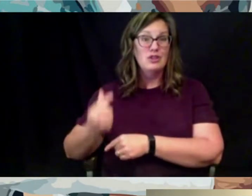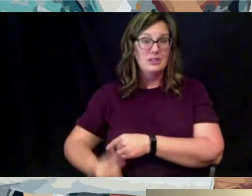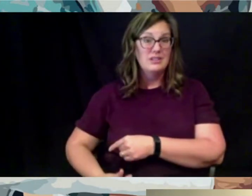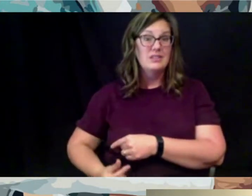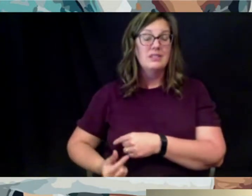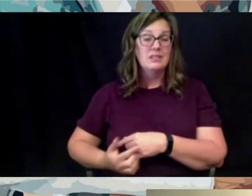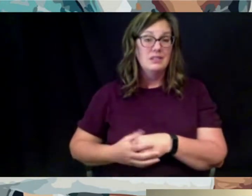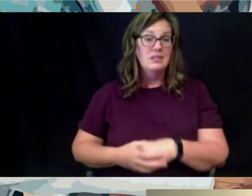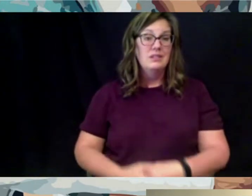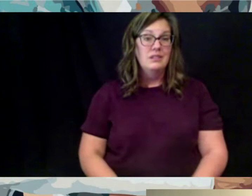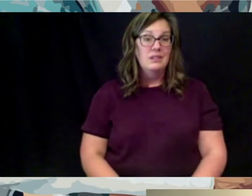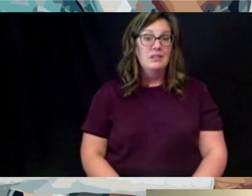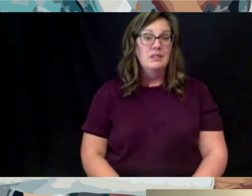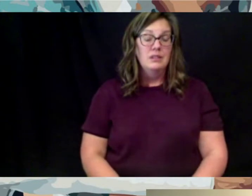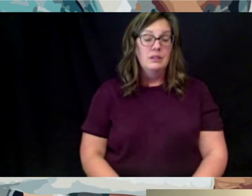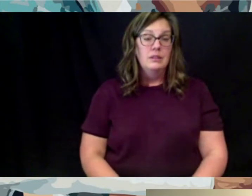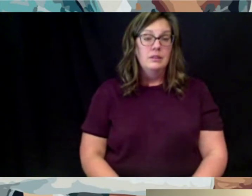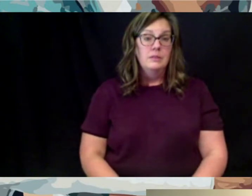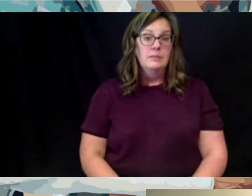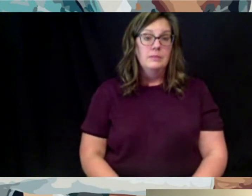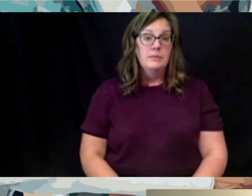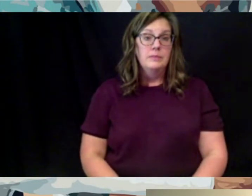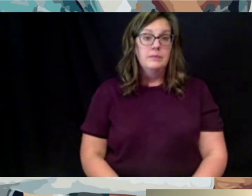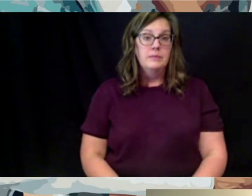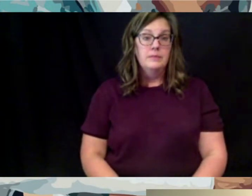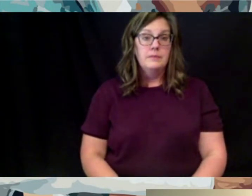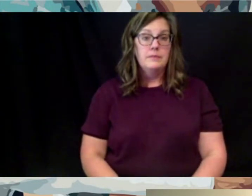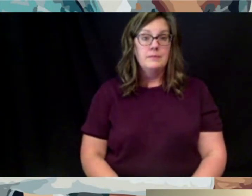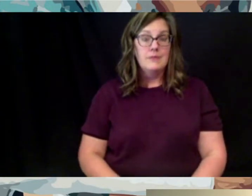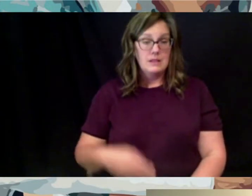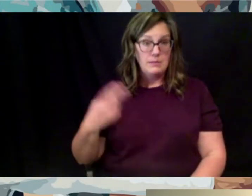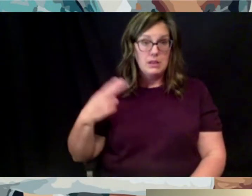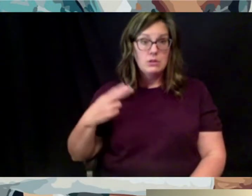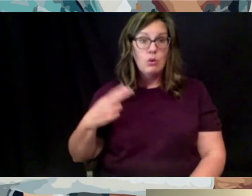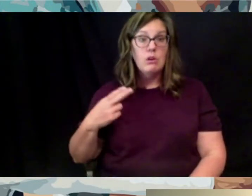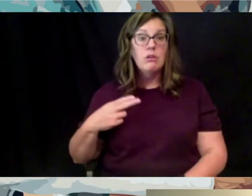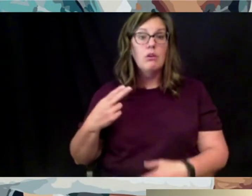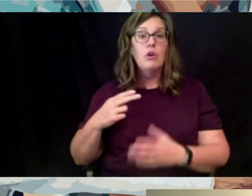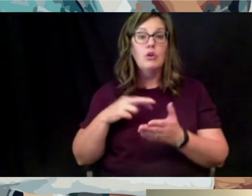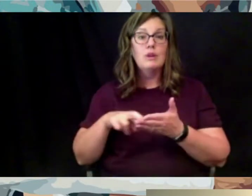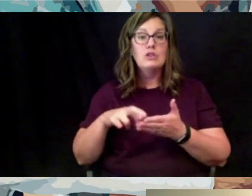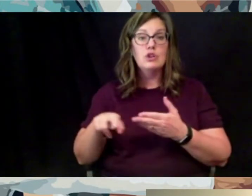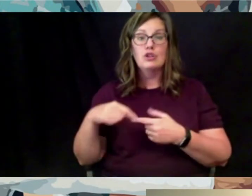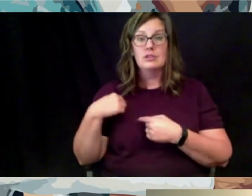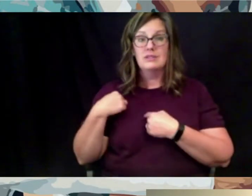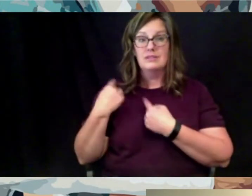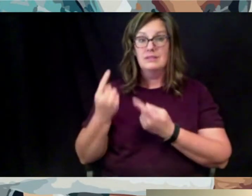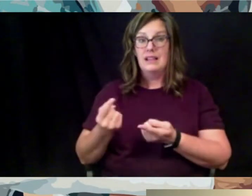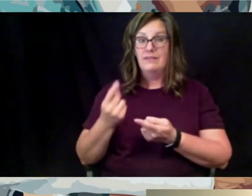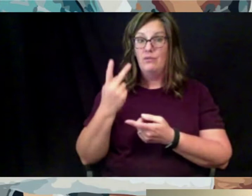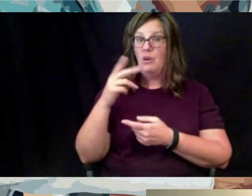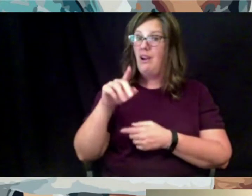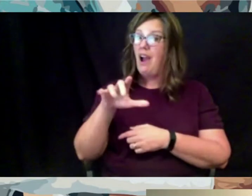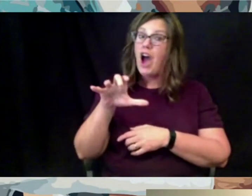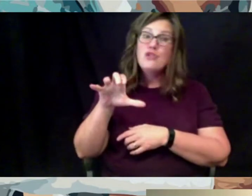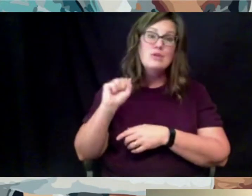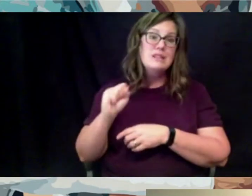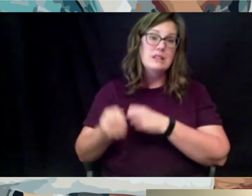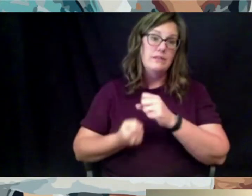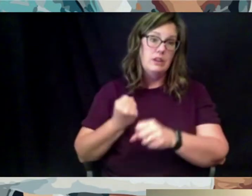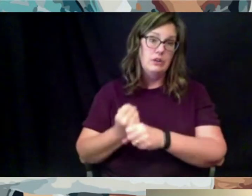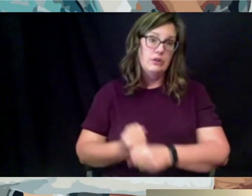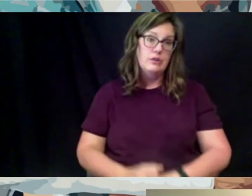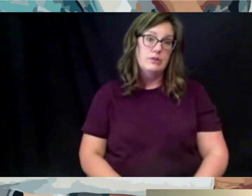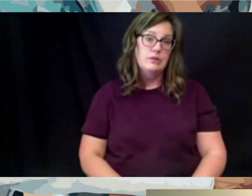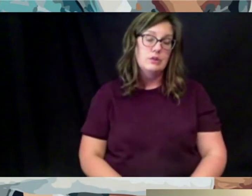uh historical uh research has said even centuries so that's a huge misunderstanding um that it's you